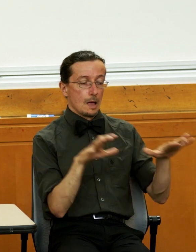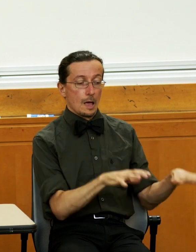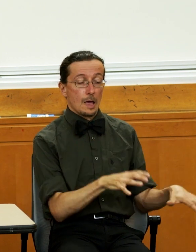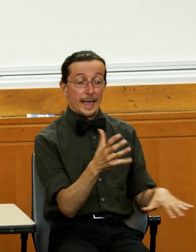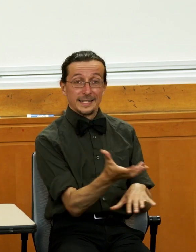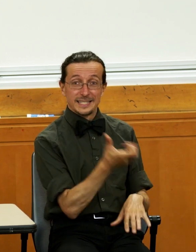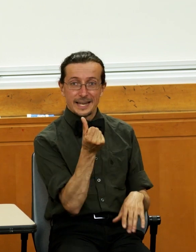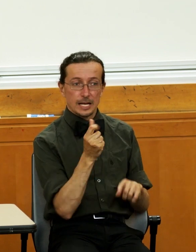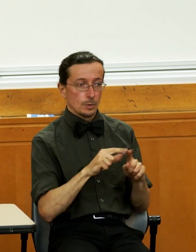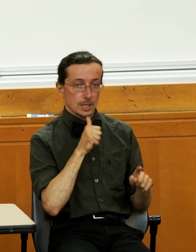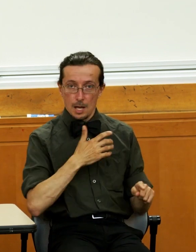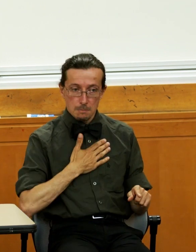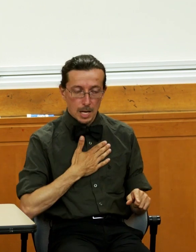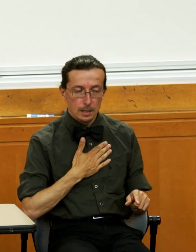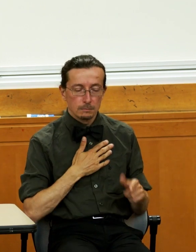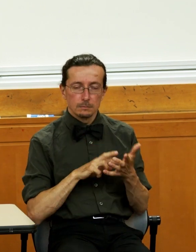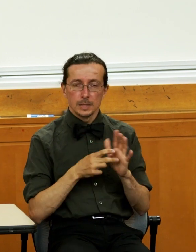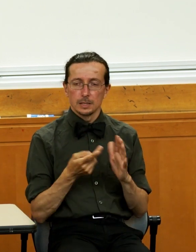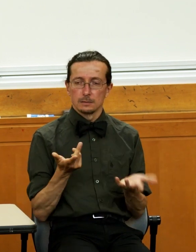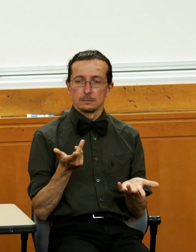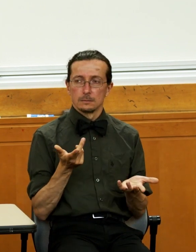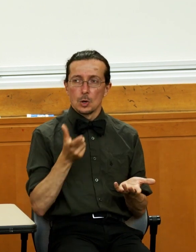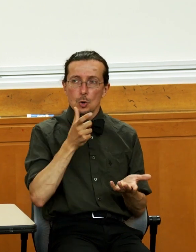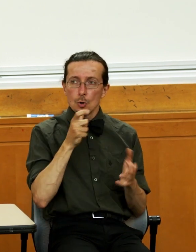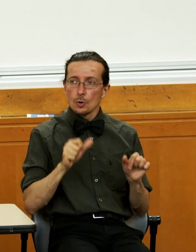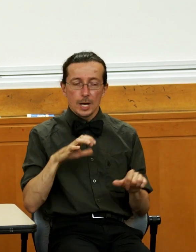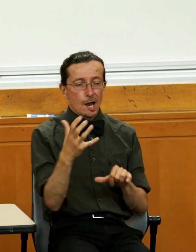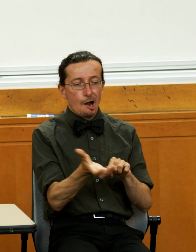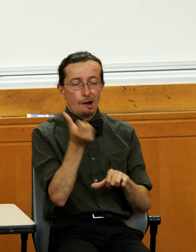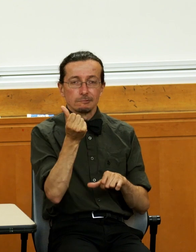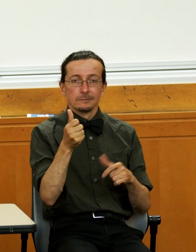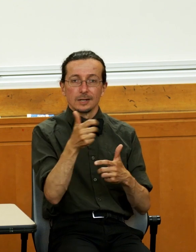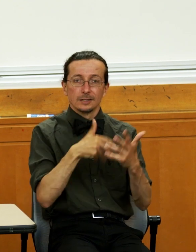raises the question of who can appropriate a social justice movement or advocacy space.